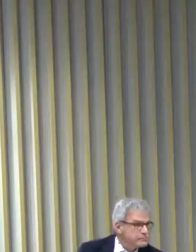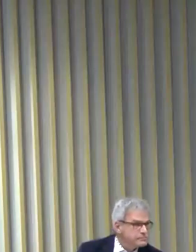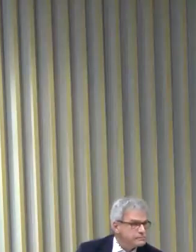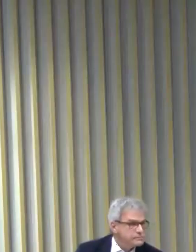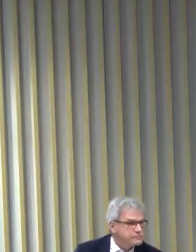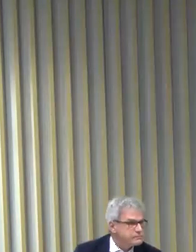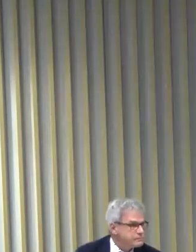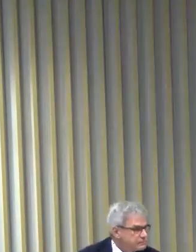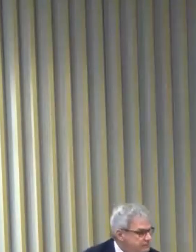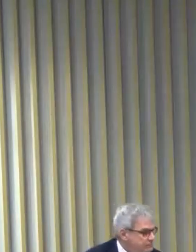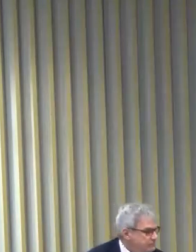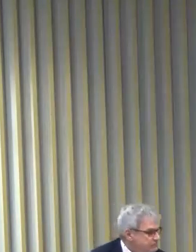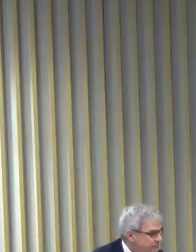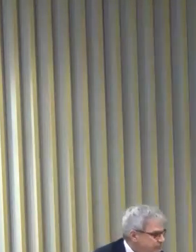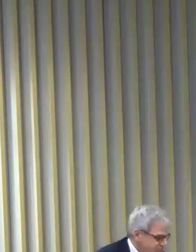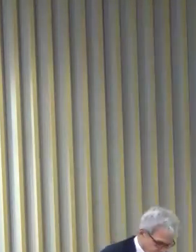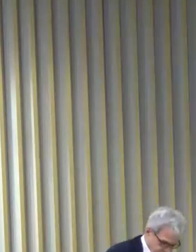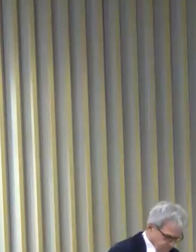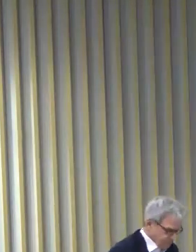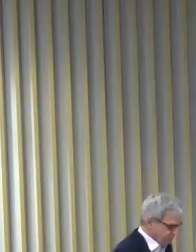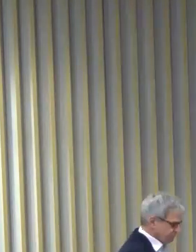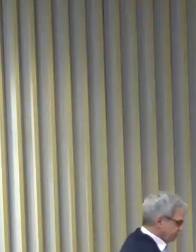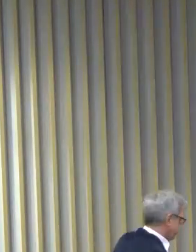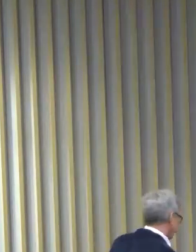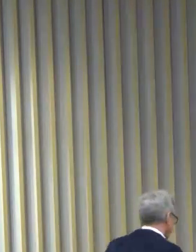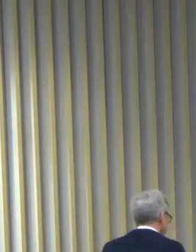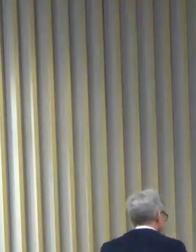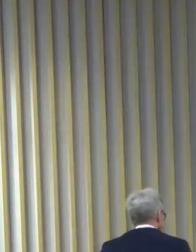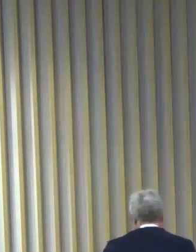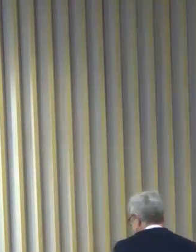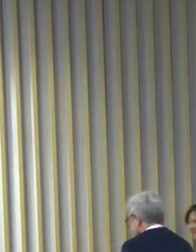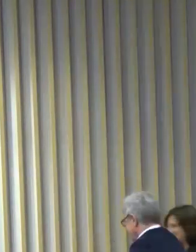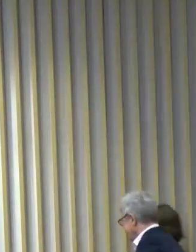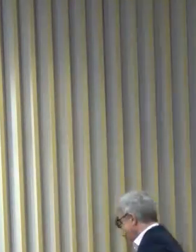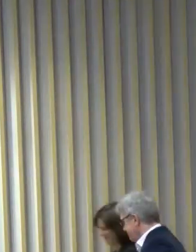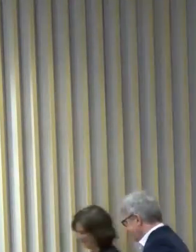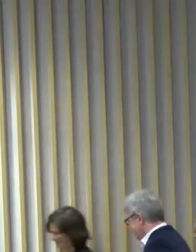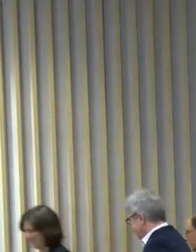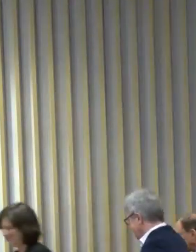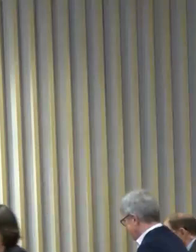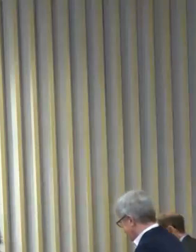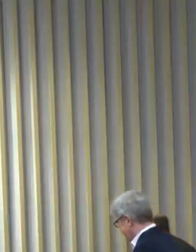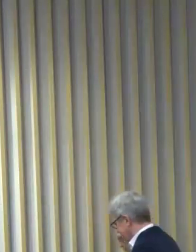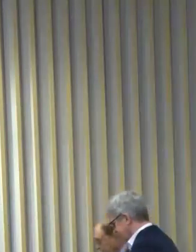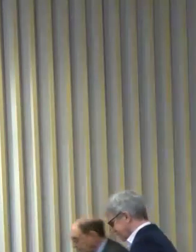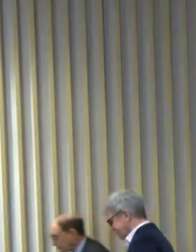WE ARE ASKING FURTHER QUESTIONS WITH A FURTHER NOTICE PROPOSING TO EXPAND OBLIGATIONS, BUT WE ARE LOOKING AT ADDITIONAL DATA